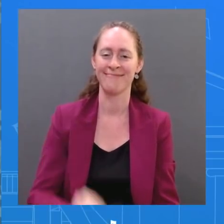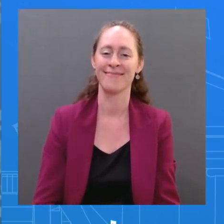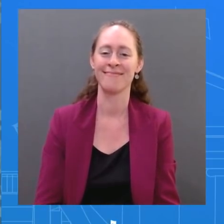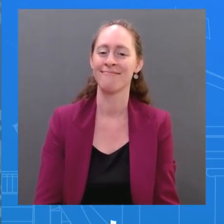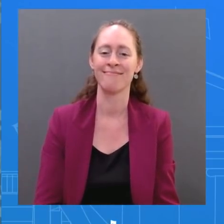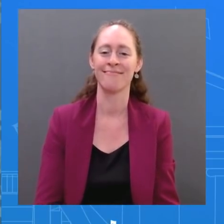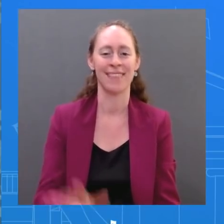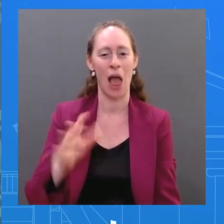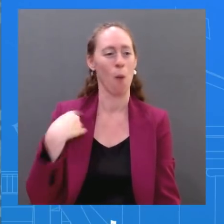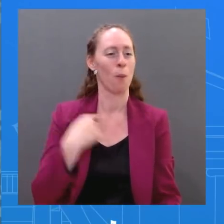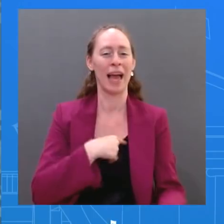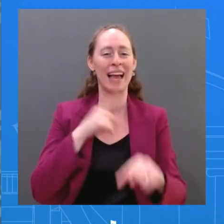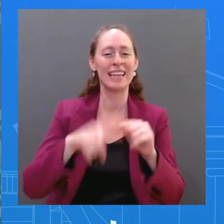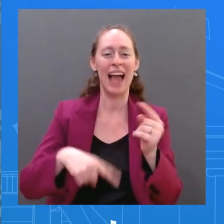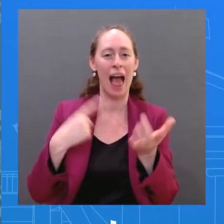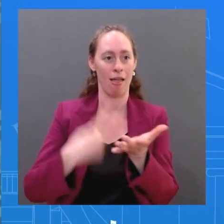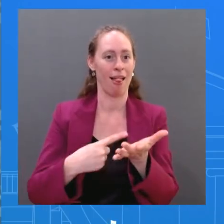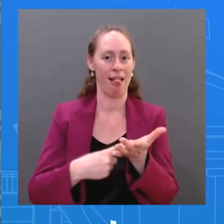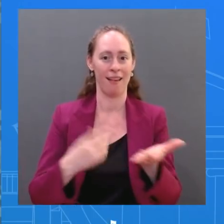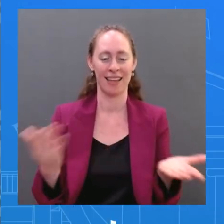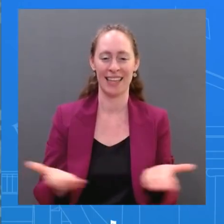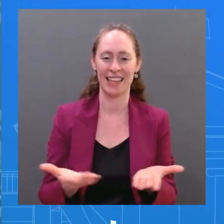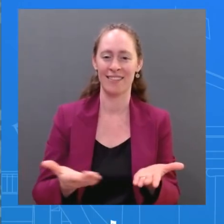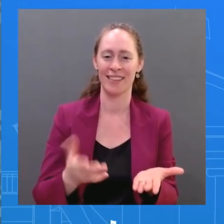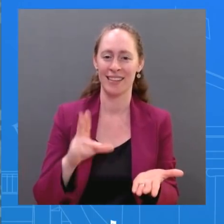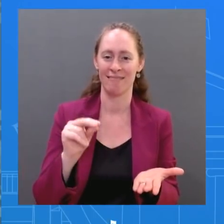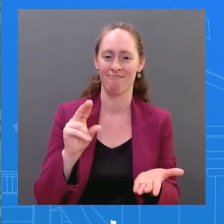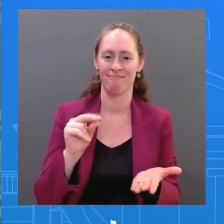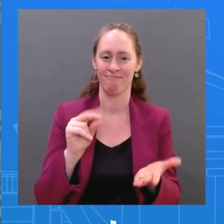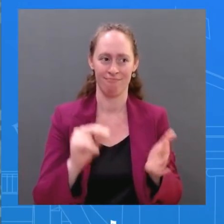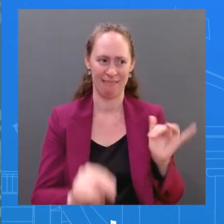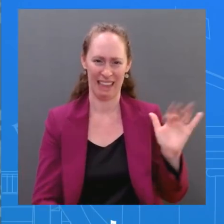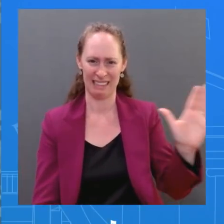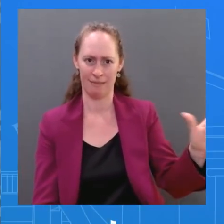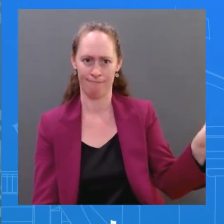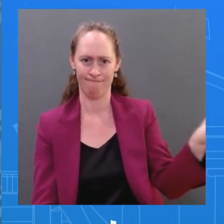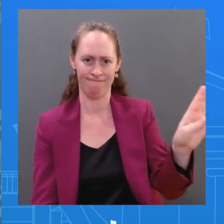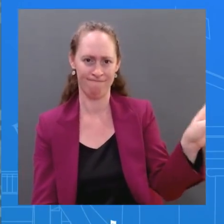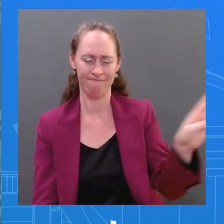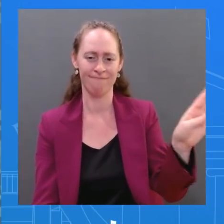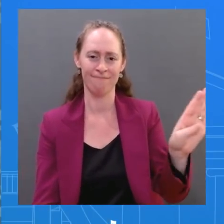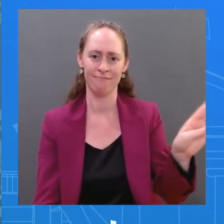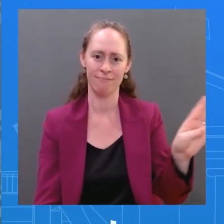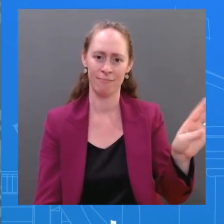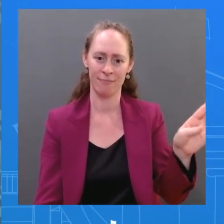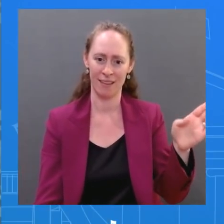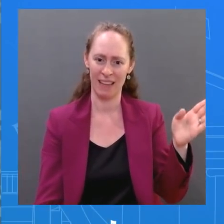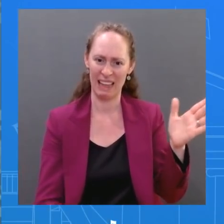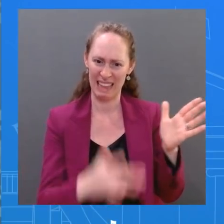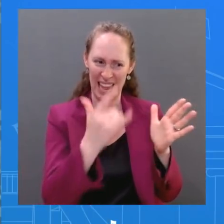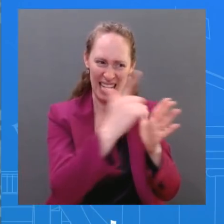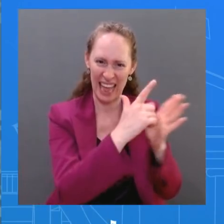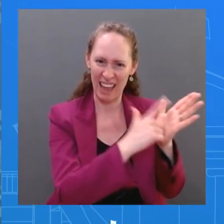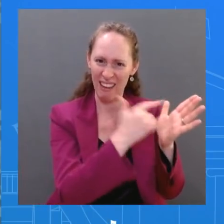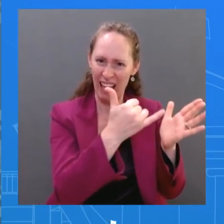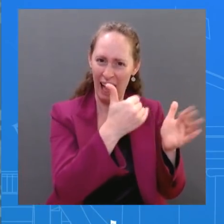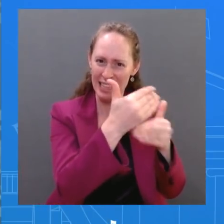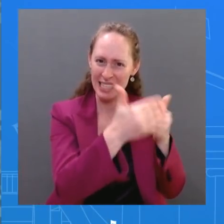It is -- it is a personal matter. It is a -- it is a legal matter that we cannot speak to from -- from here, or the podium.